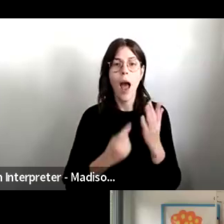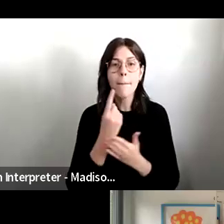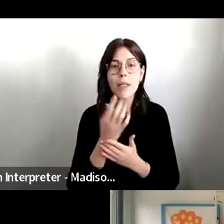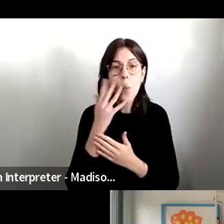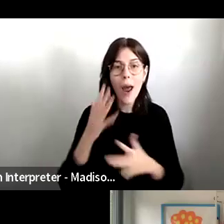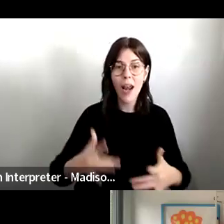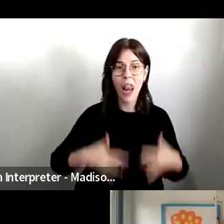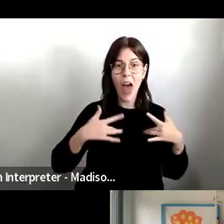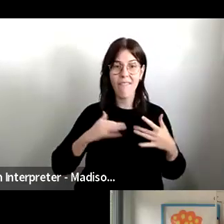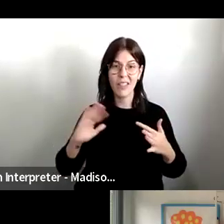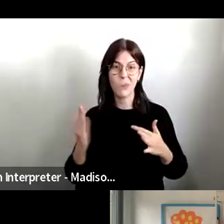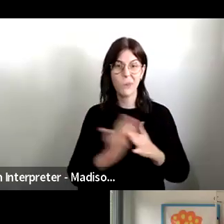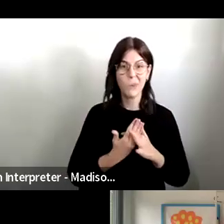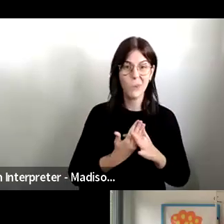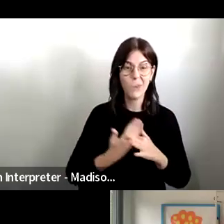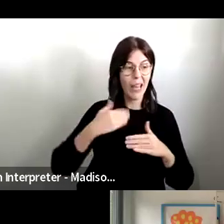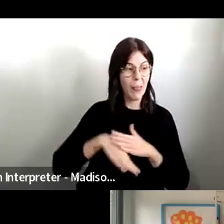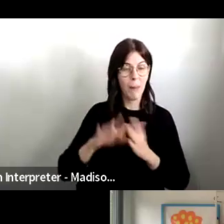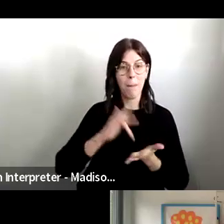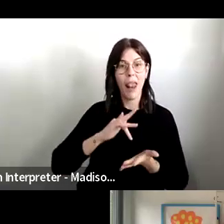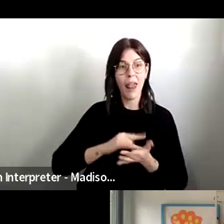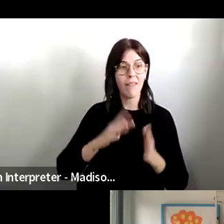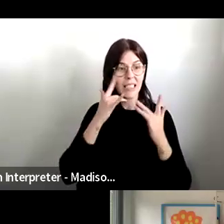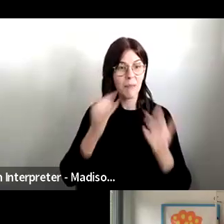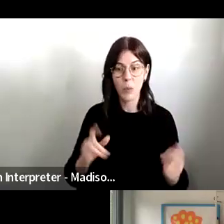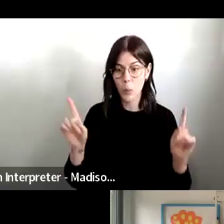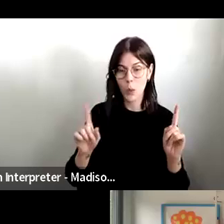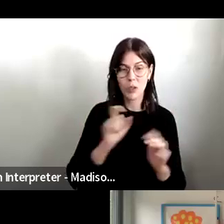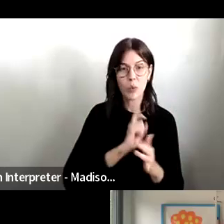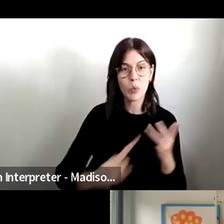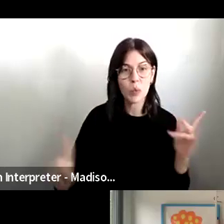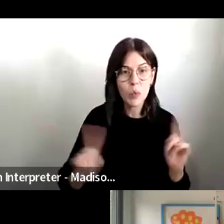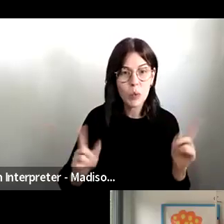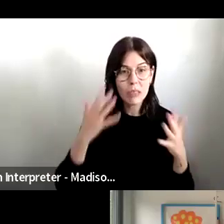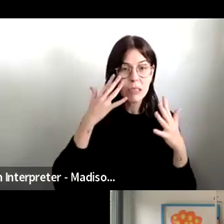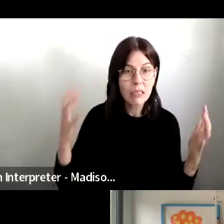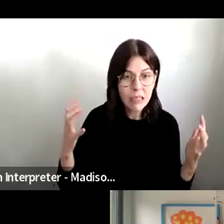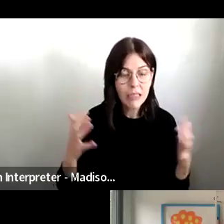middle of the assessment, and what you do. Getting stressed... about the workload. Do